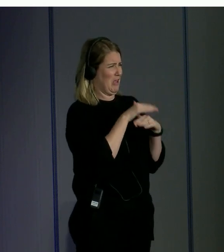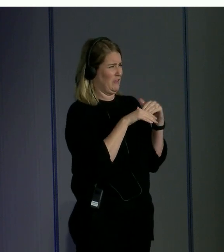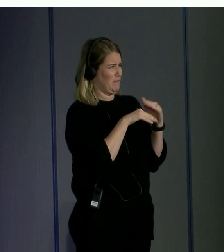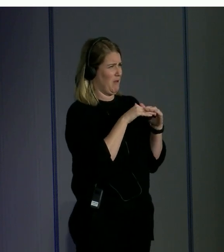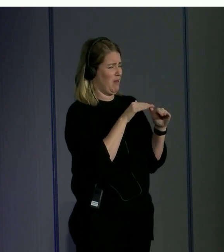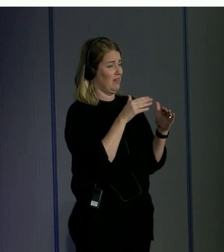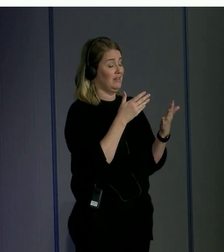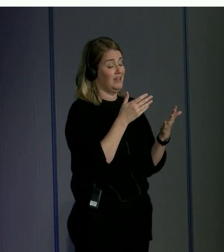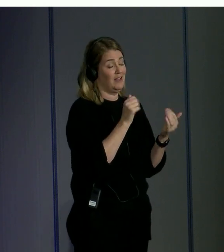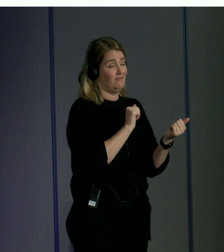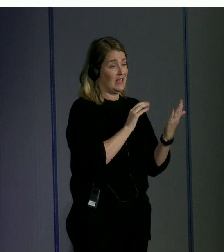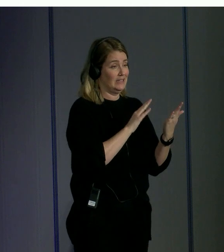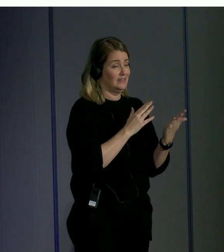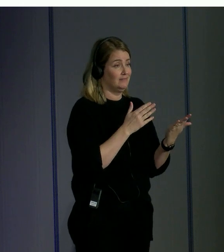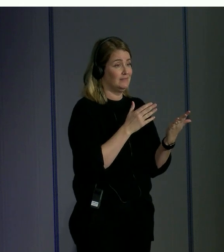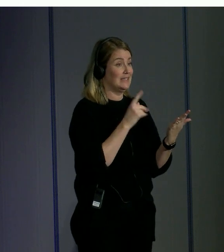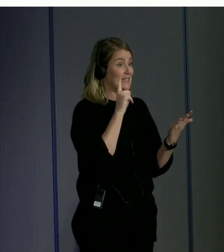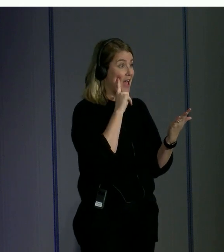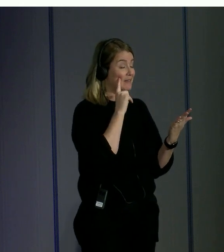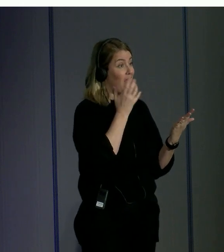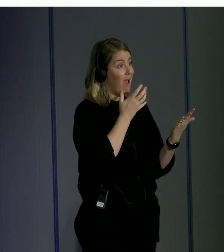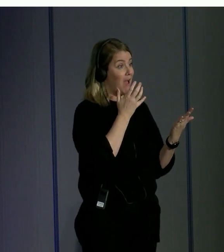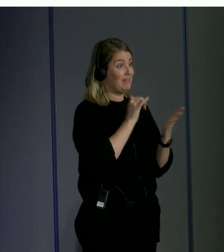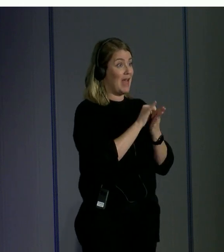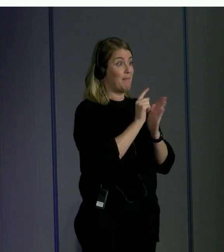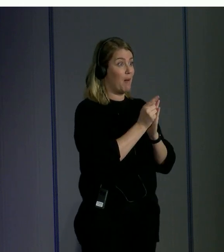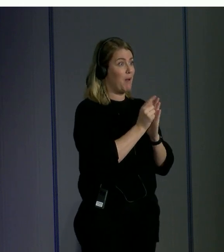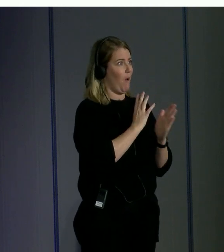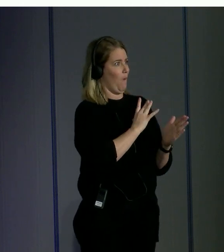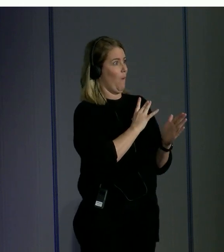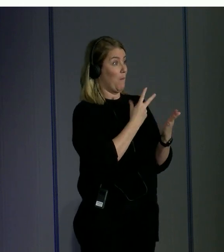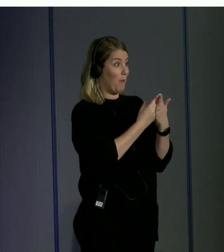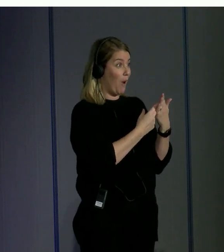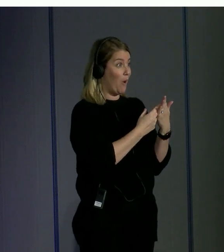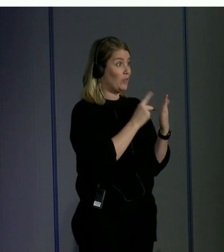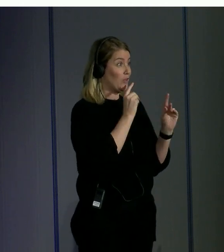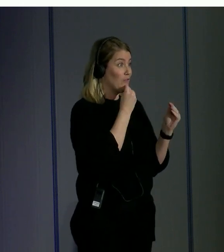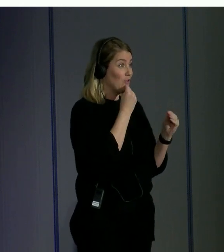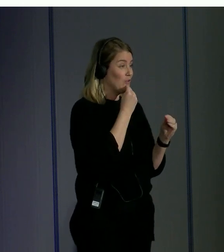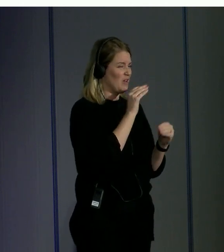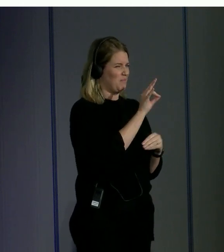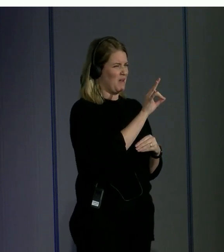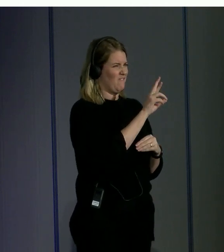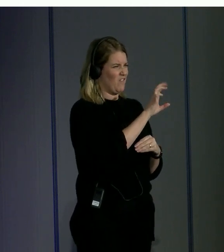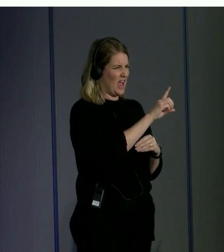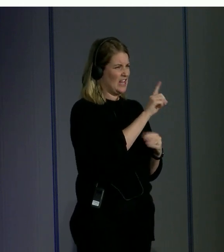And let's face it, it sounds awesome in the moment, but ordering fried chicken and pizza